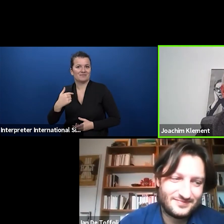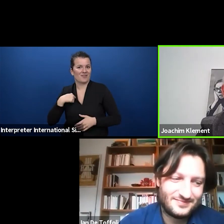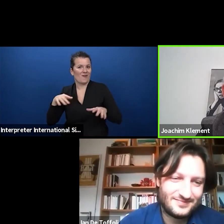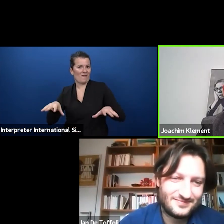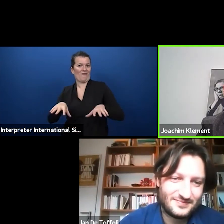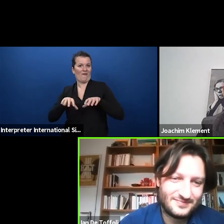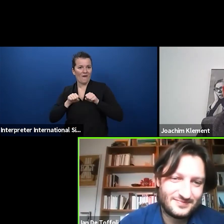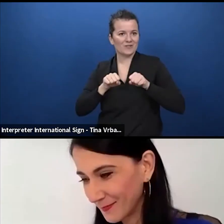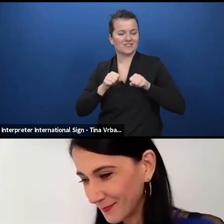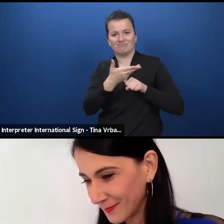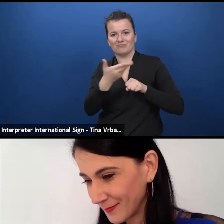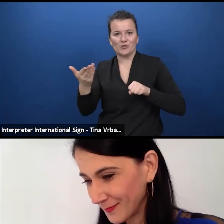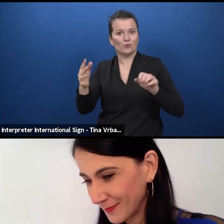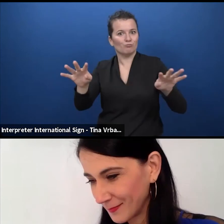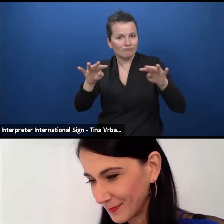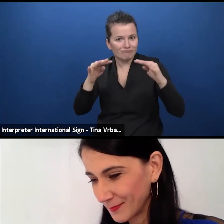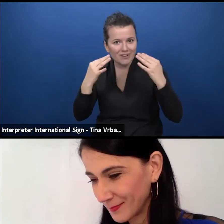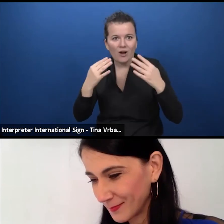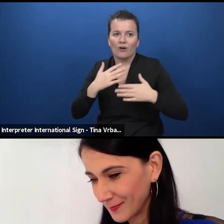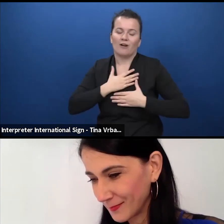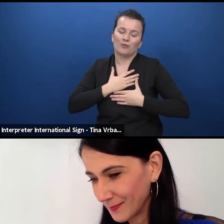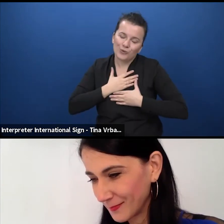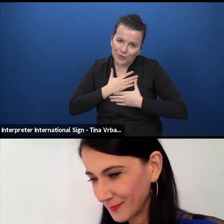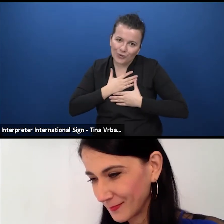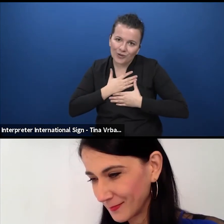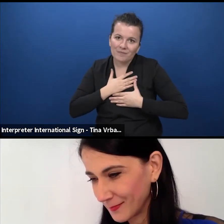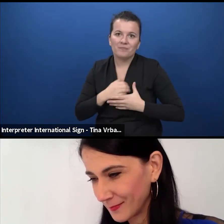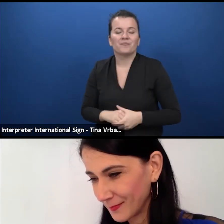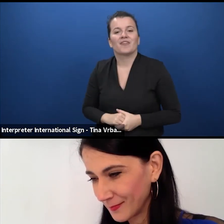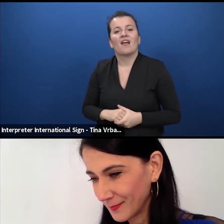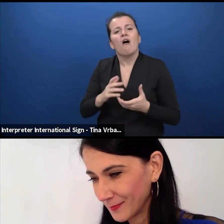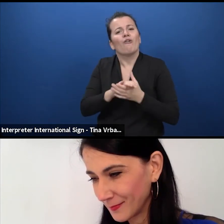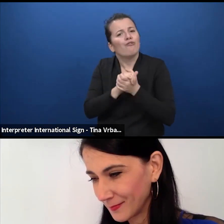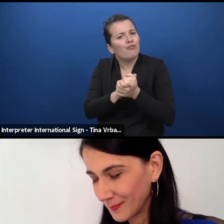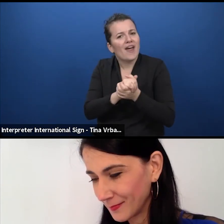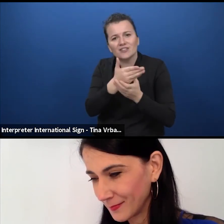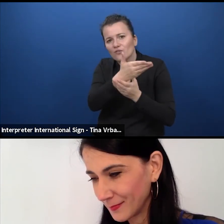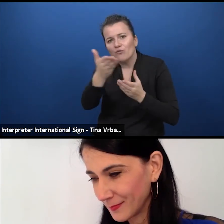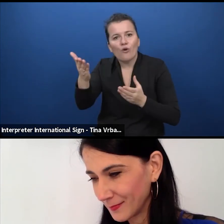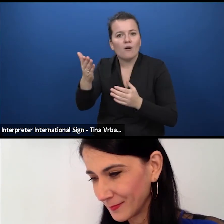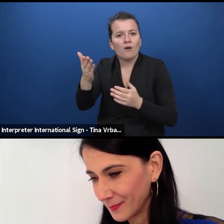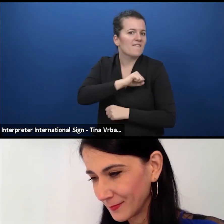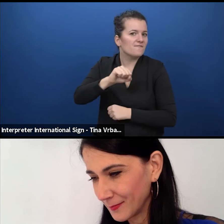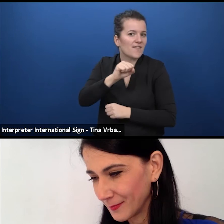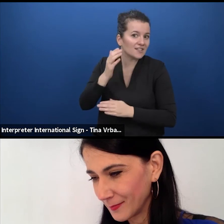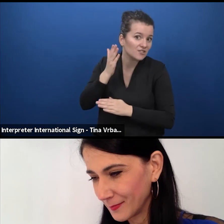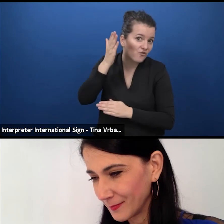dialogue and one information for all the friends of the Fast Forward Festival at work this year,